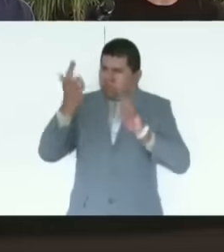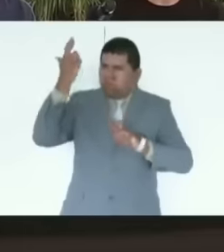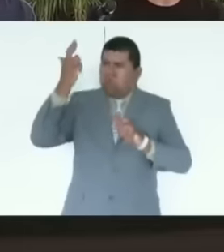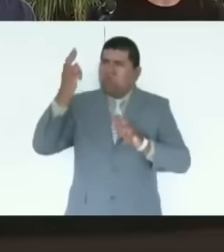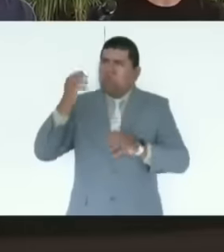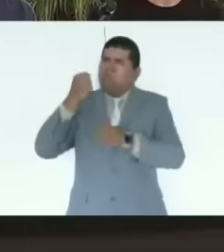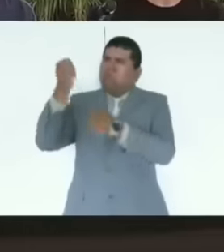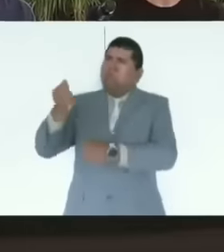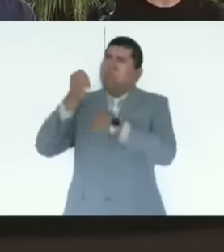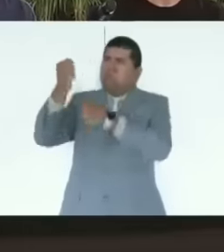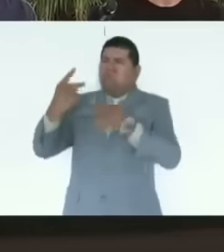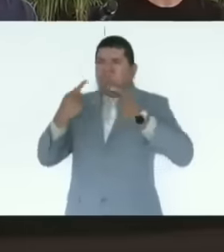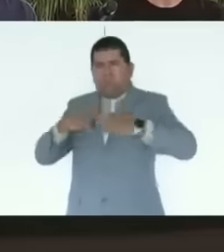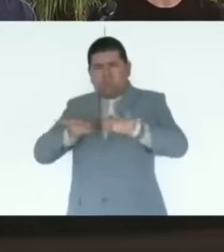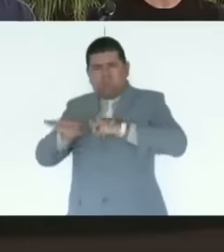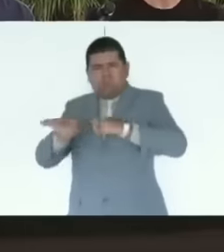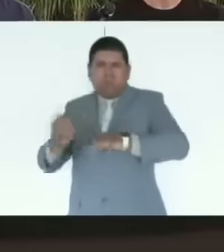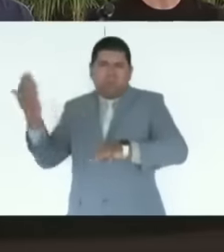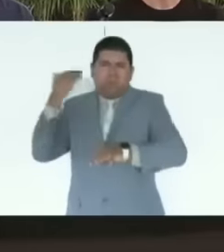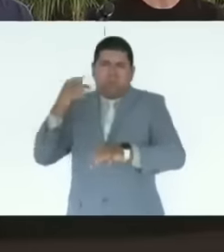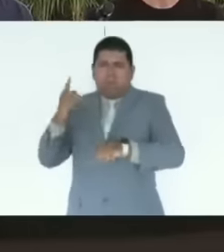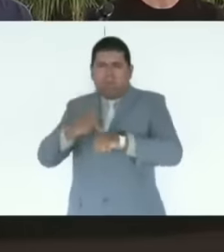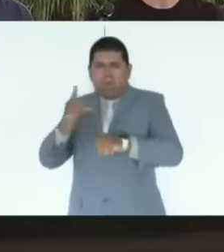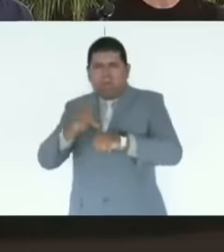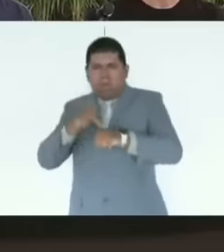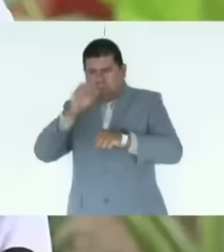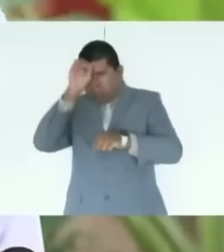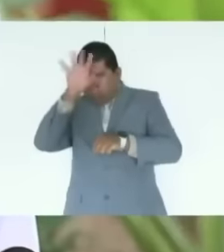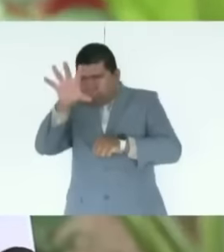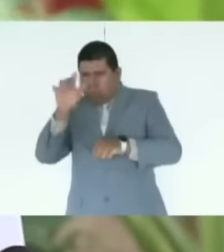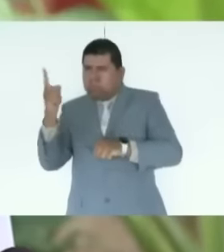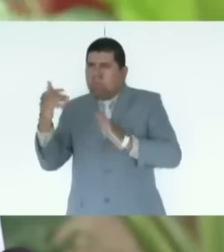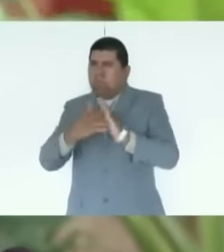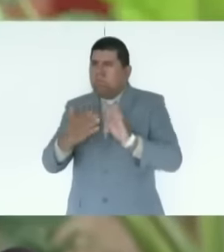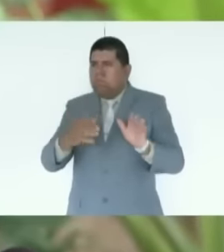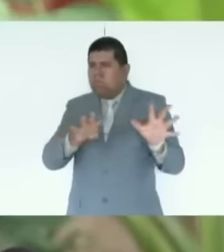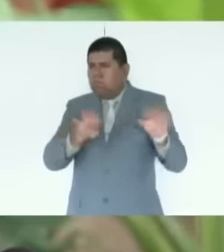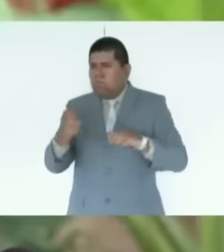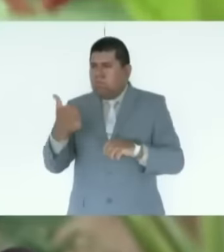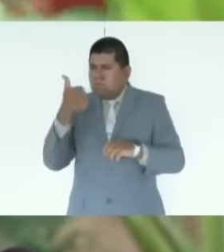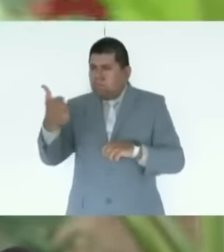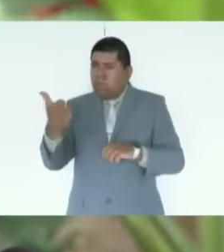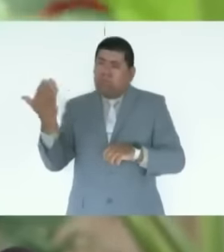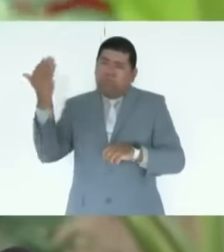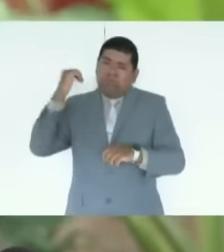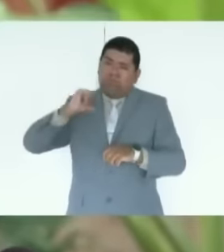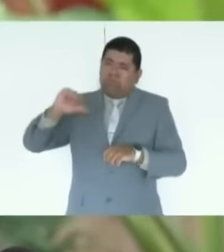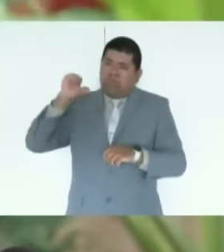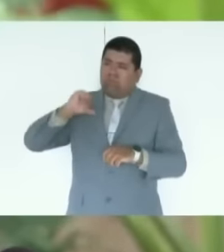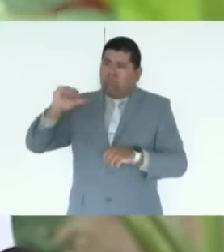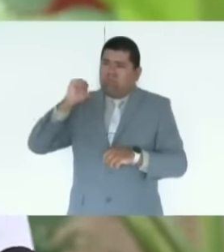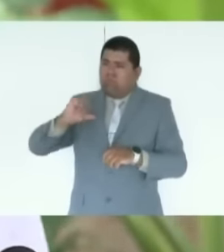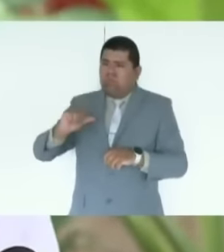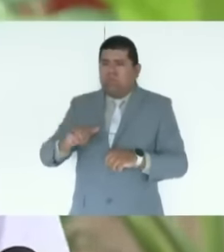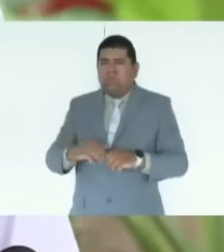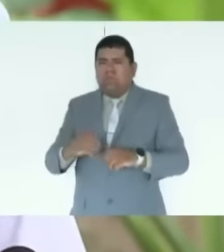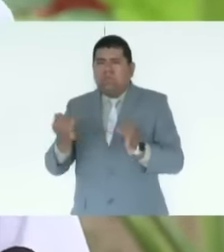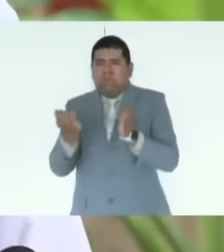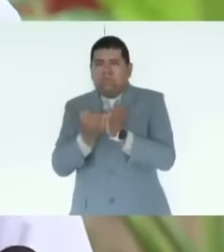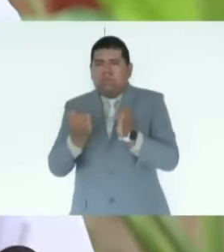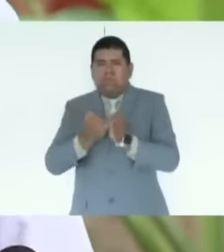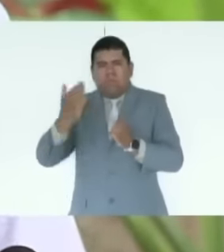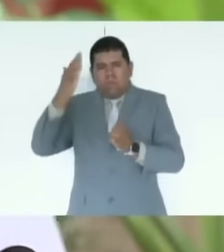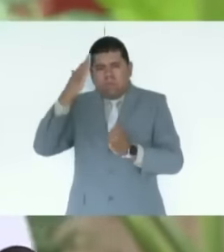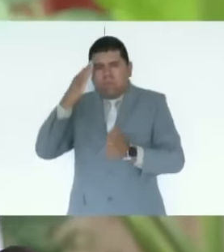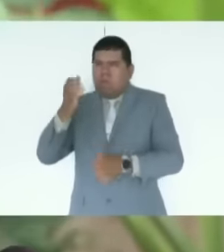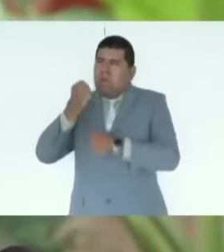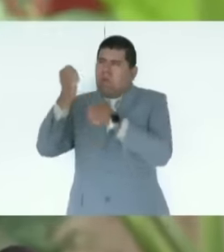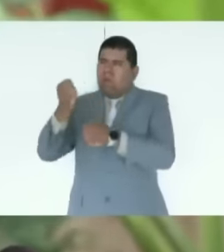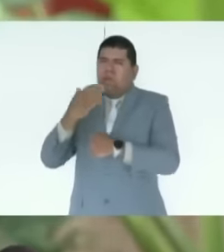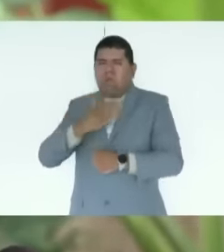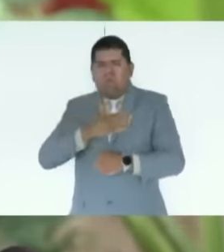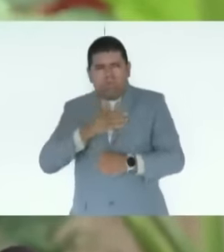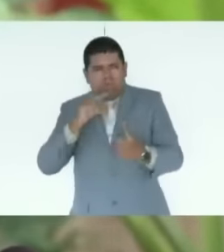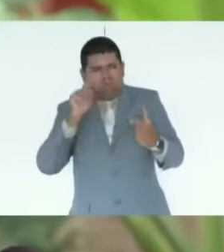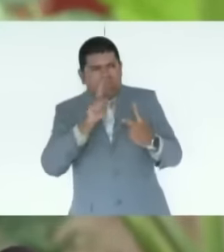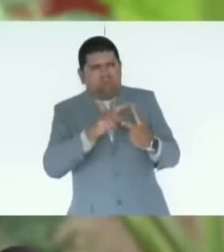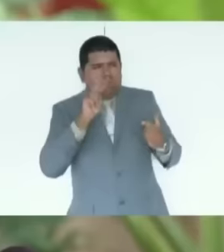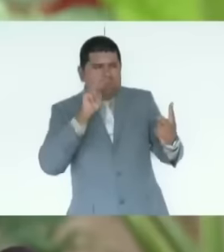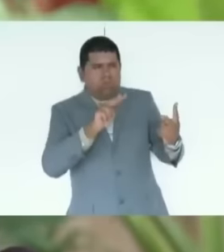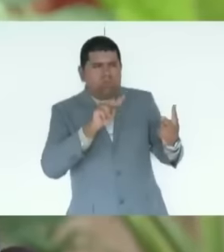mining workers' strike in 1906 and as a Magonista leader, which is why they were imprisoned